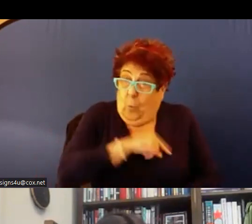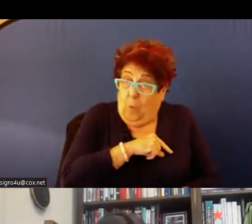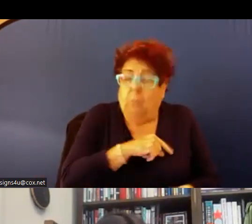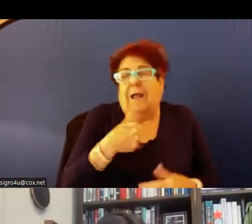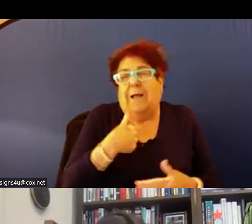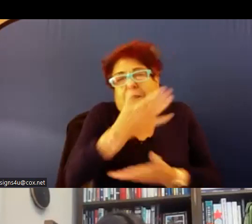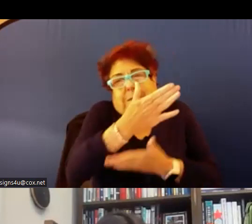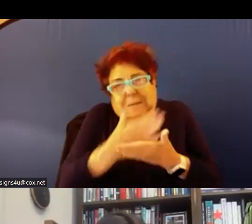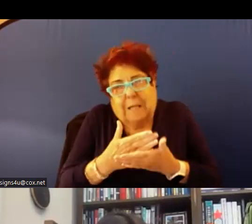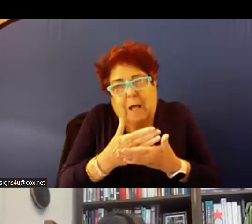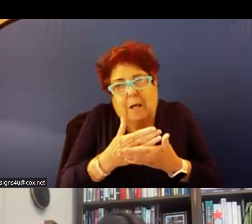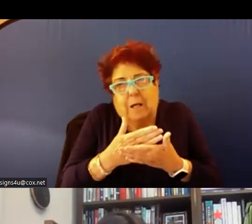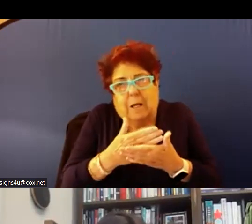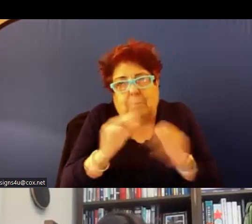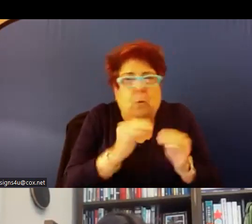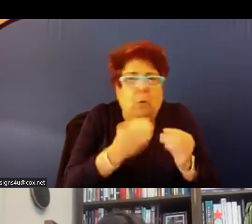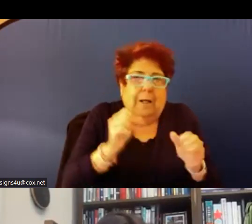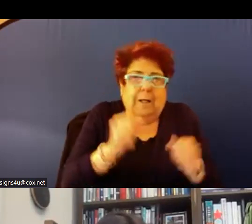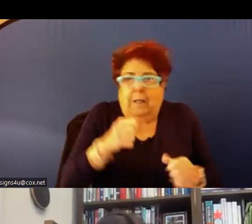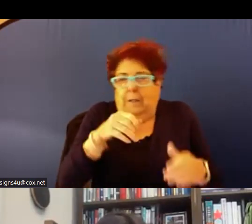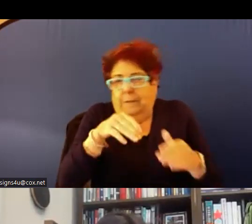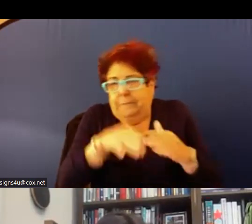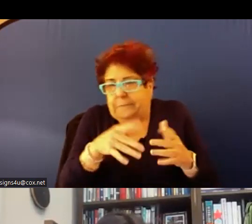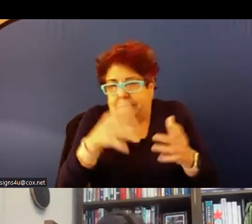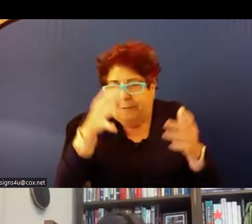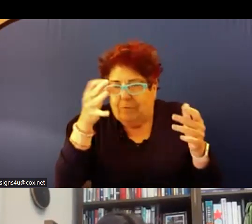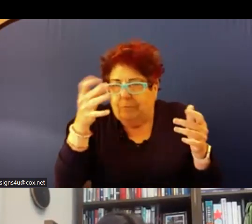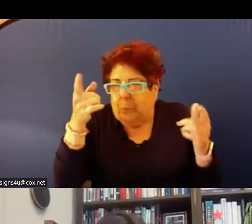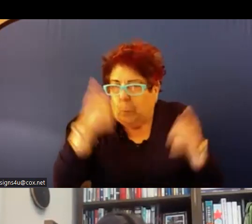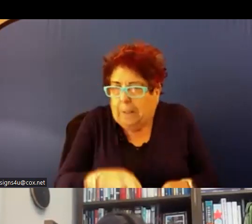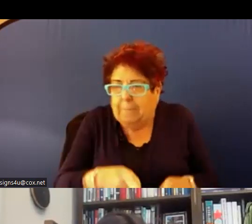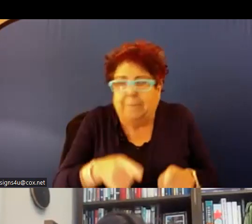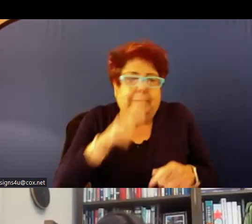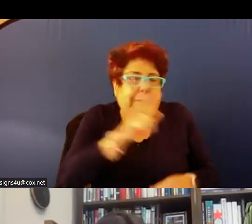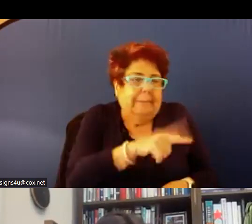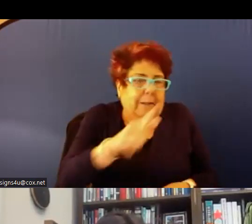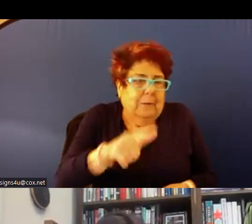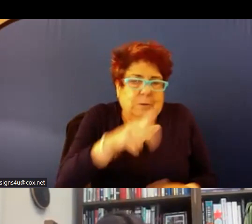that can go into an agreement where the landlord signs off on the modifications